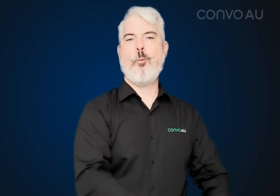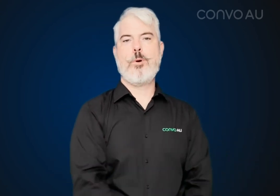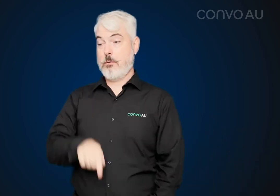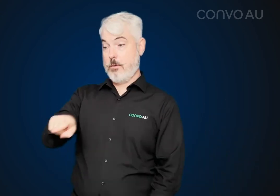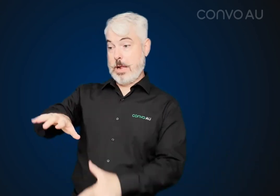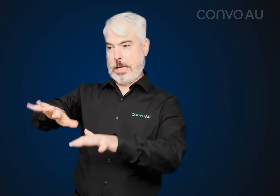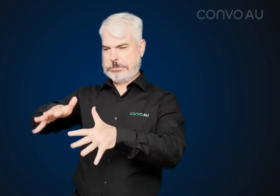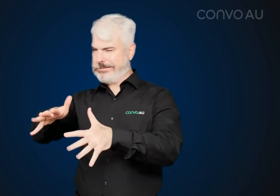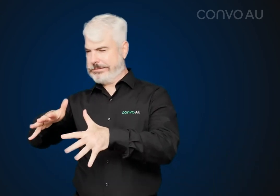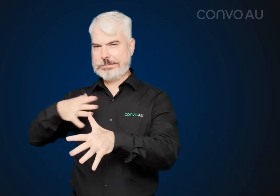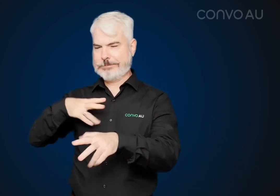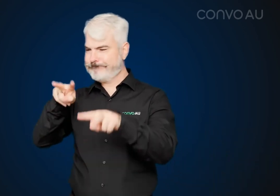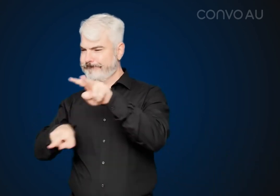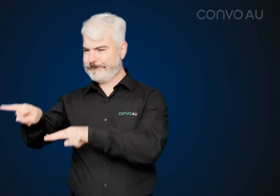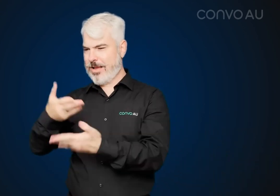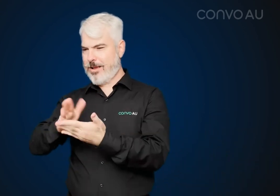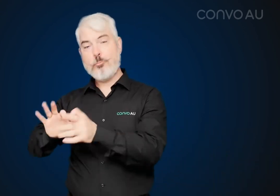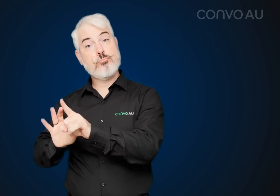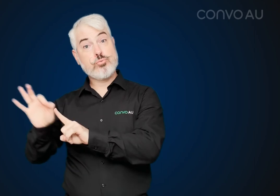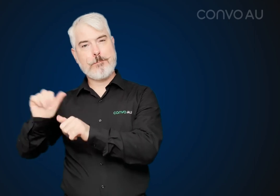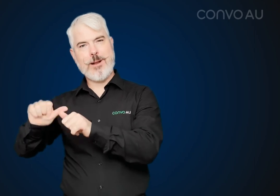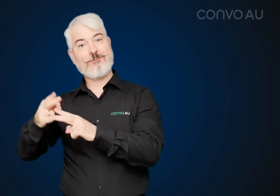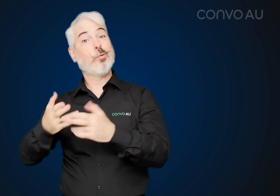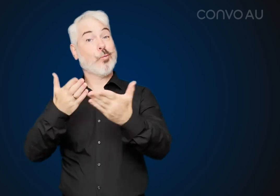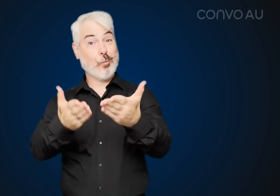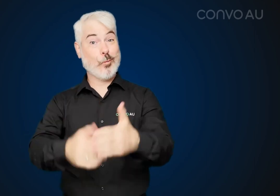and what other things we are not doing well and will need to improve more.